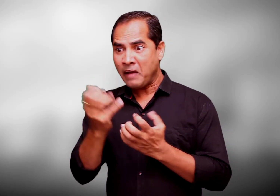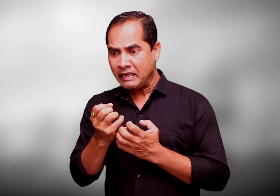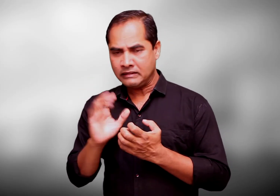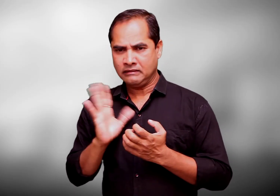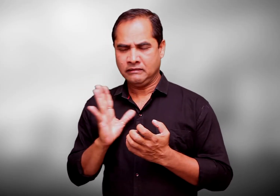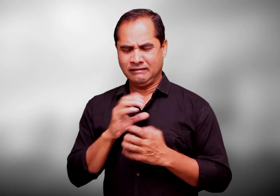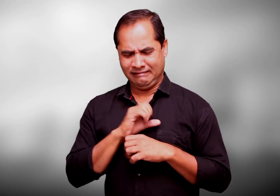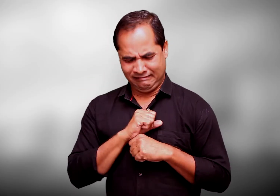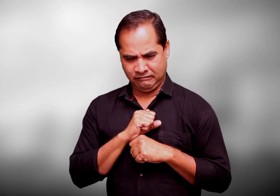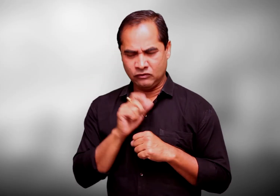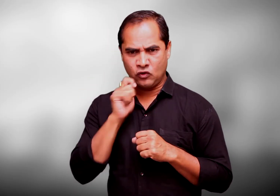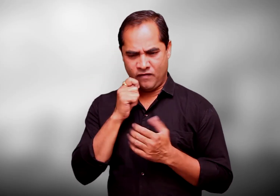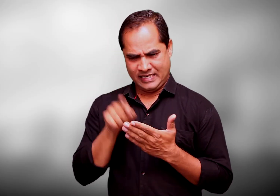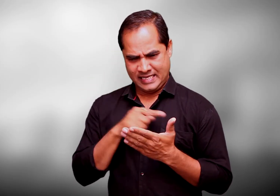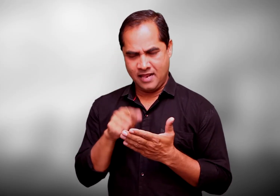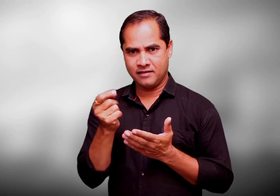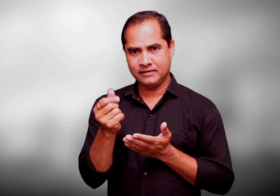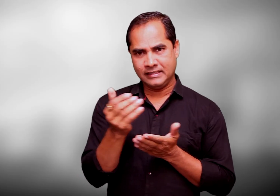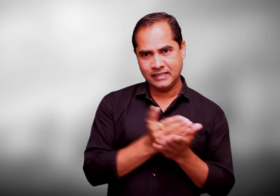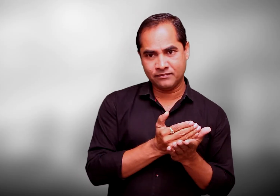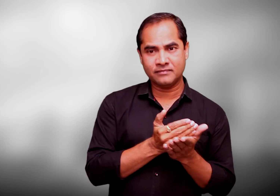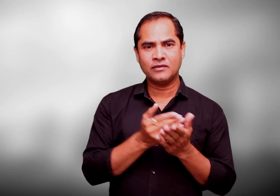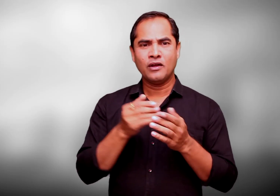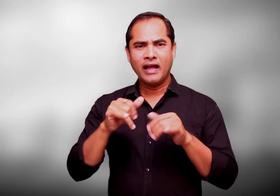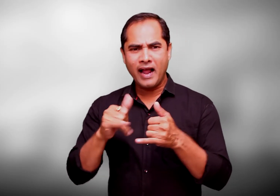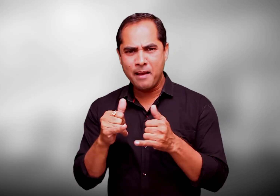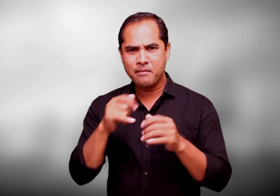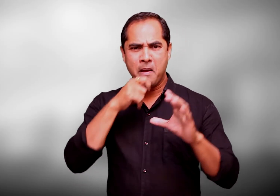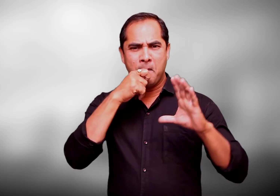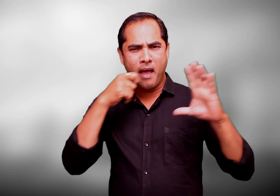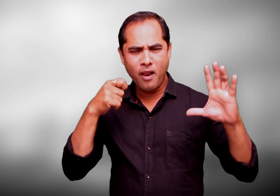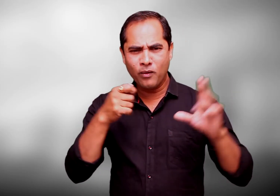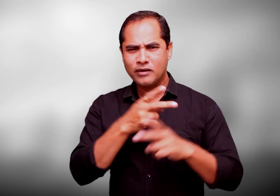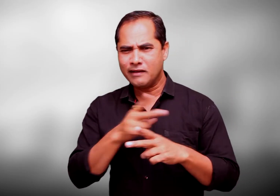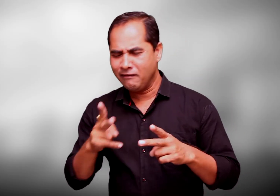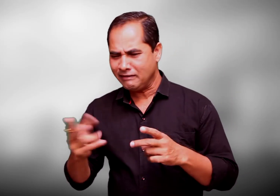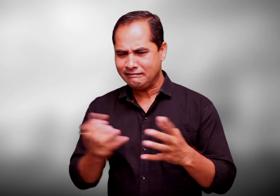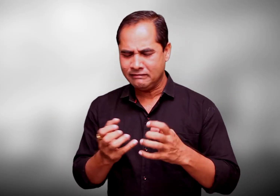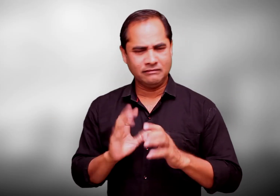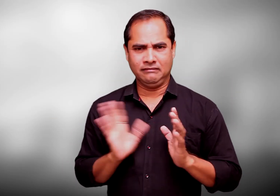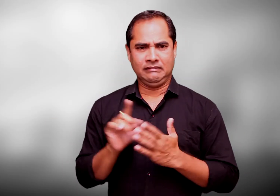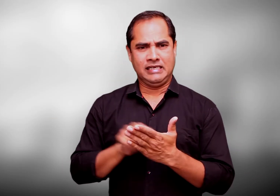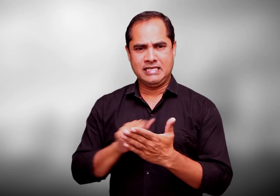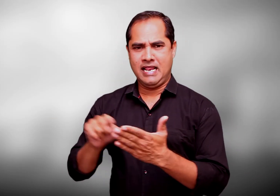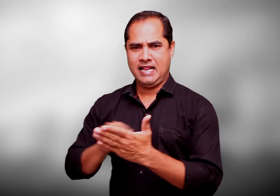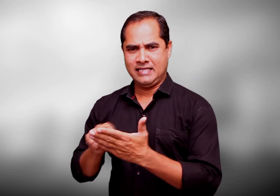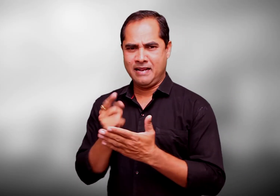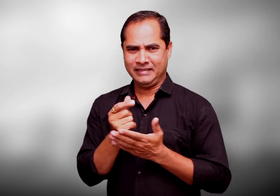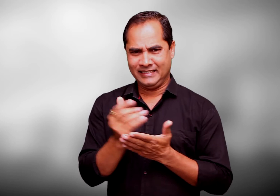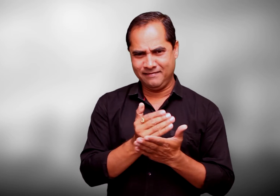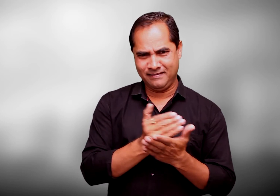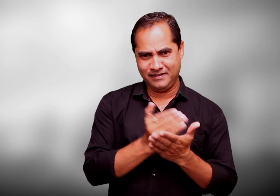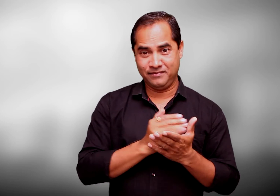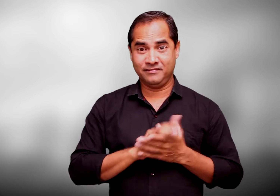She had resisted every temptation to buy peppermints toys, balloons, everything and